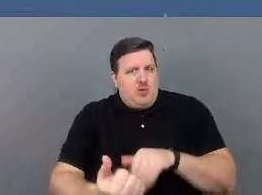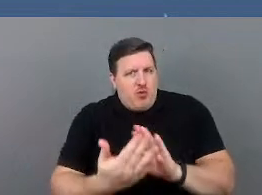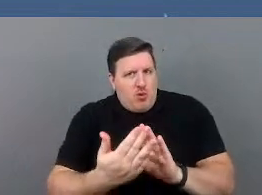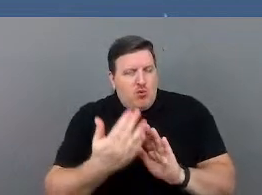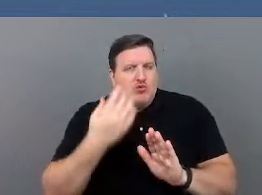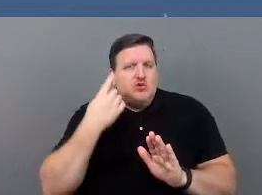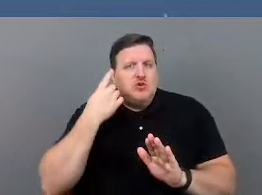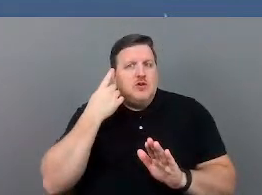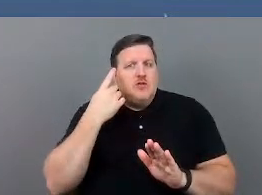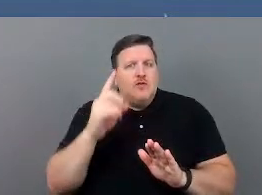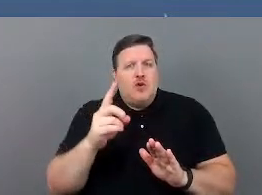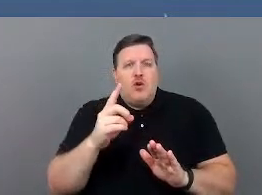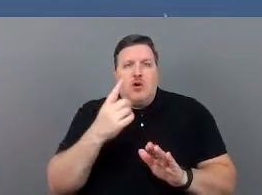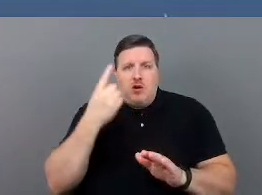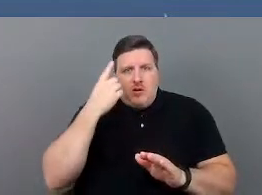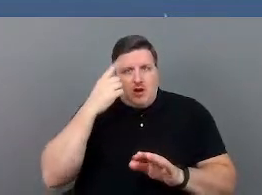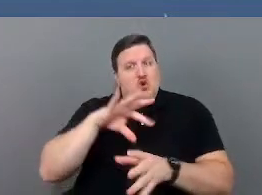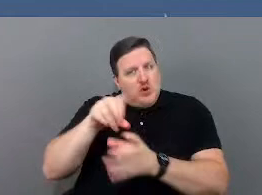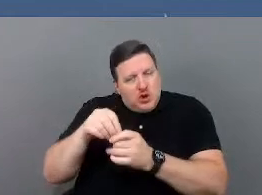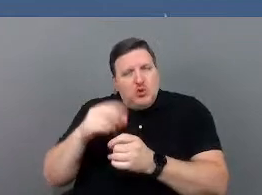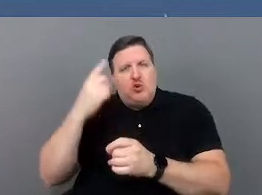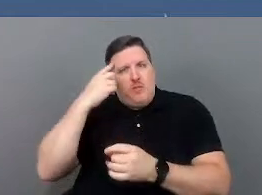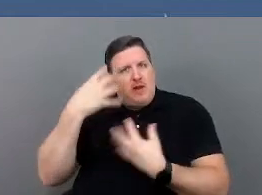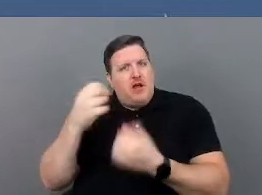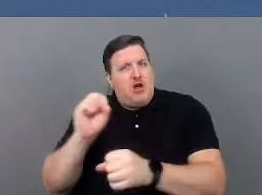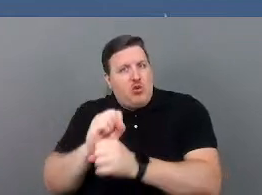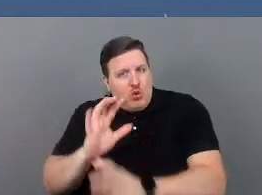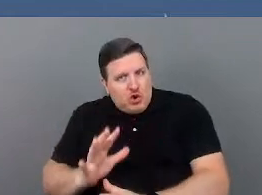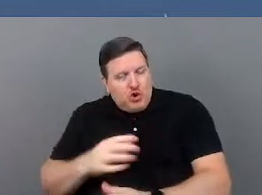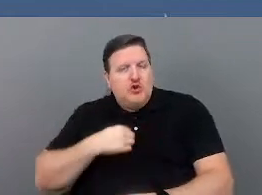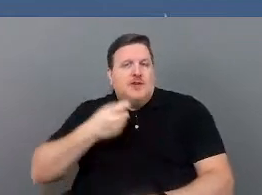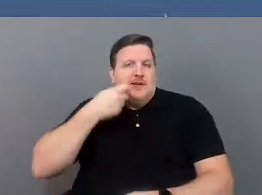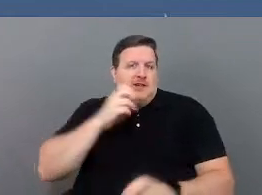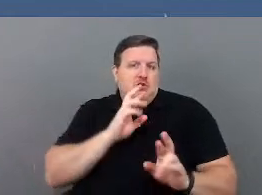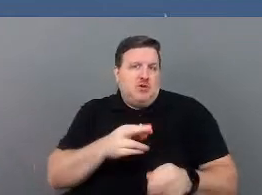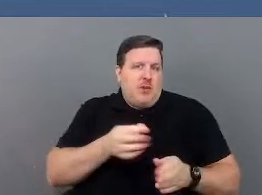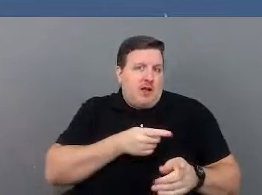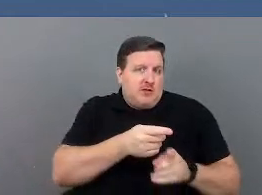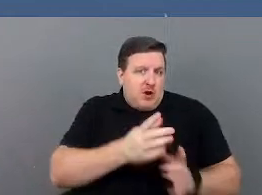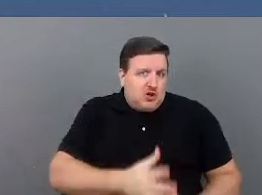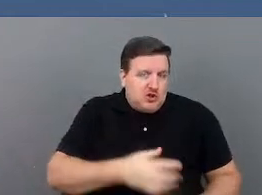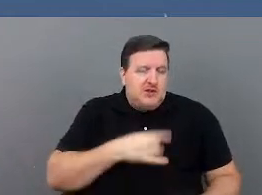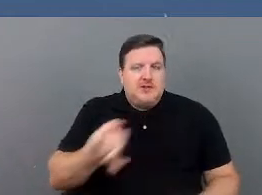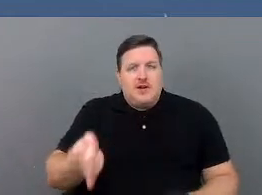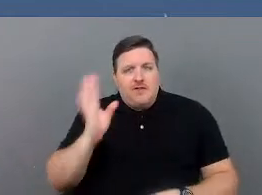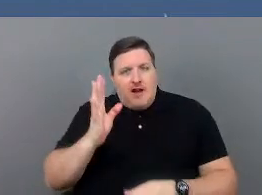VIOLENCE PREVENTION EXPERTS AND MORE. I HAD A LOT OF CONVERSATIONS WITH MY NEIGHBORS AND THIS CAME UP OVER AND OVER AGAIN.